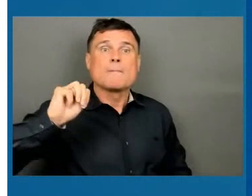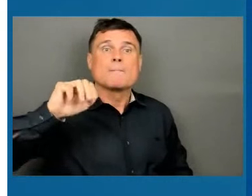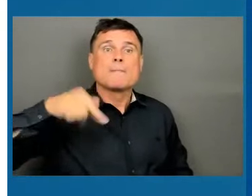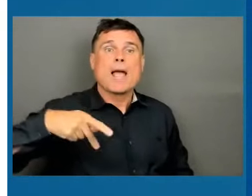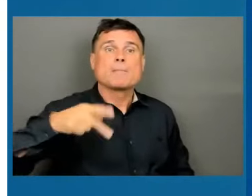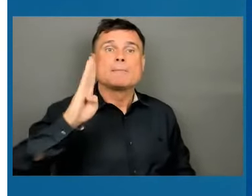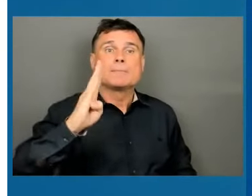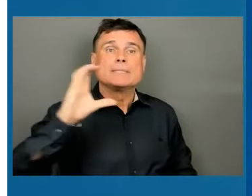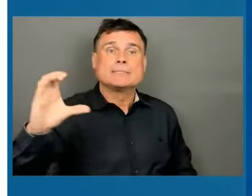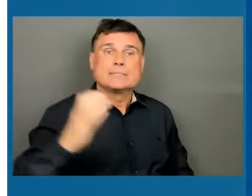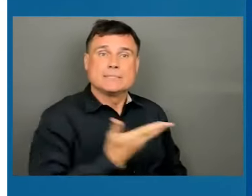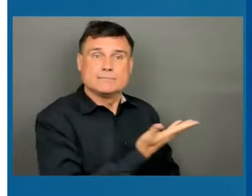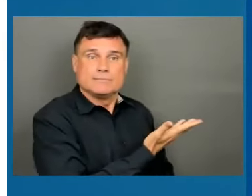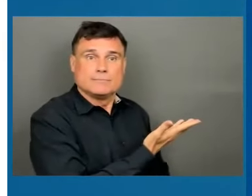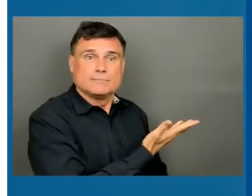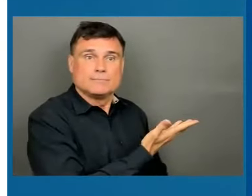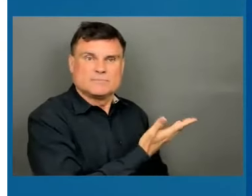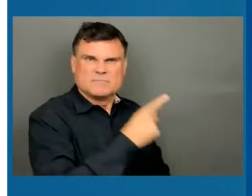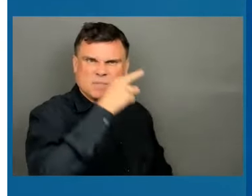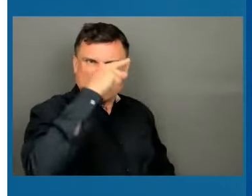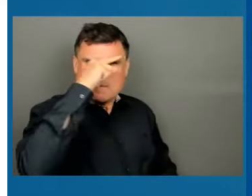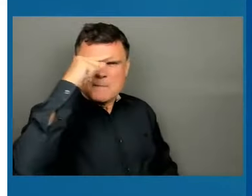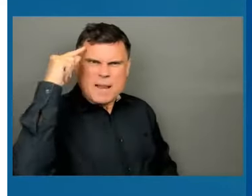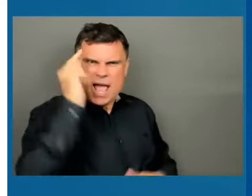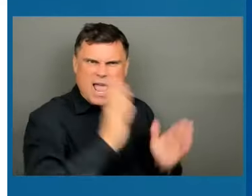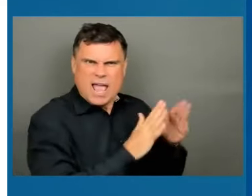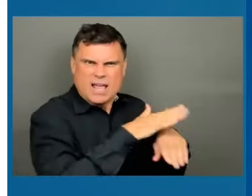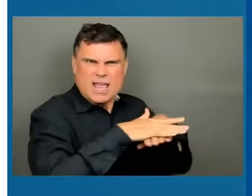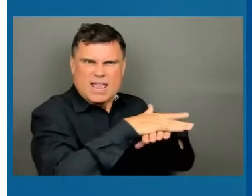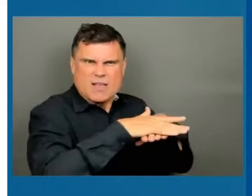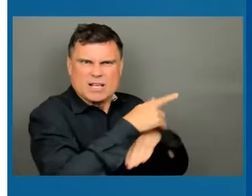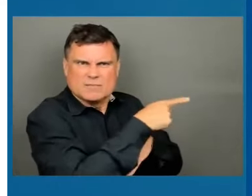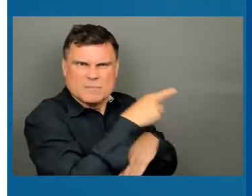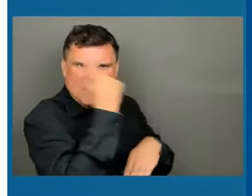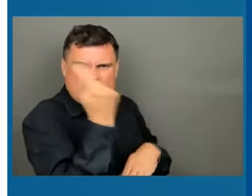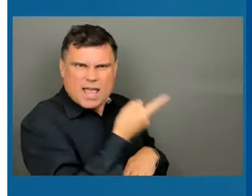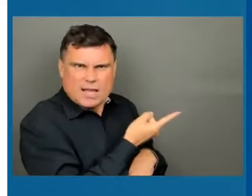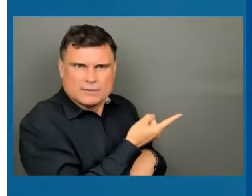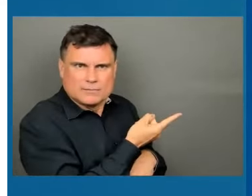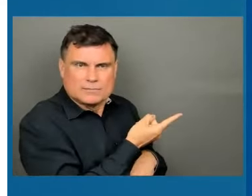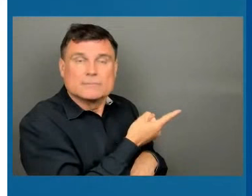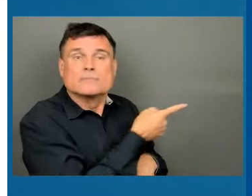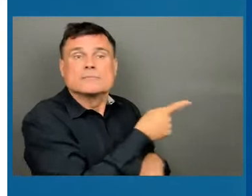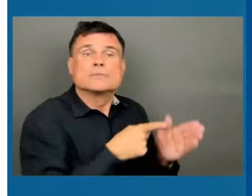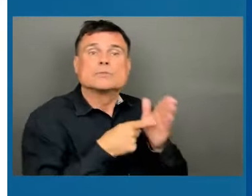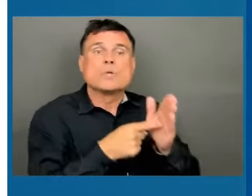and I'm talking about the precipitation over a 72-hour or